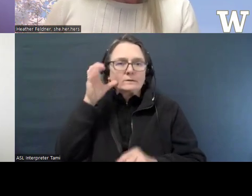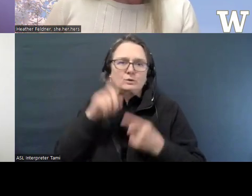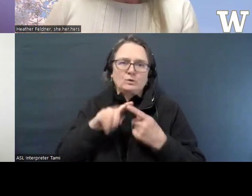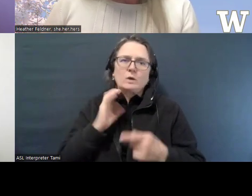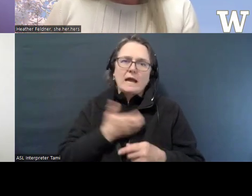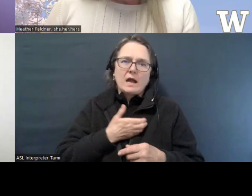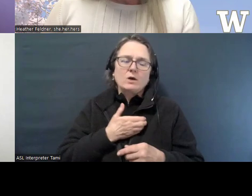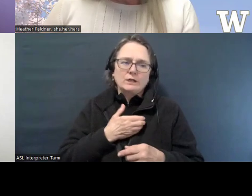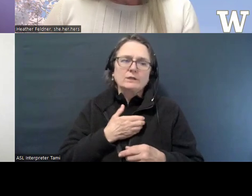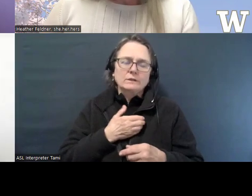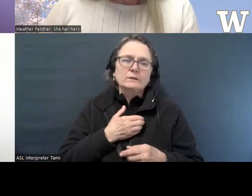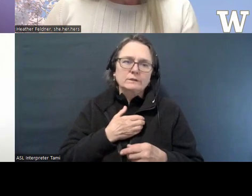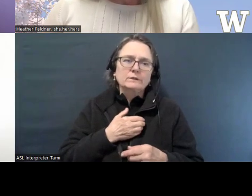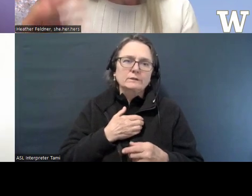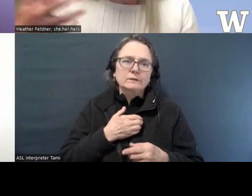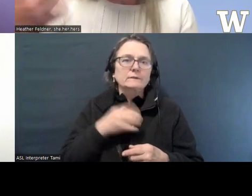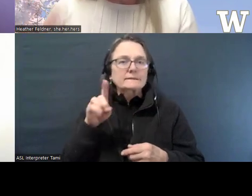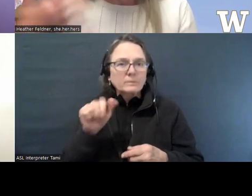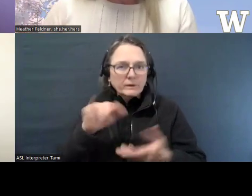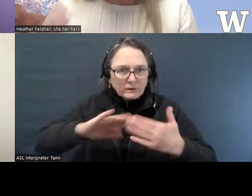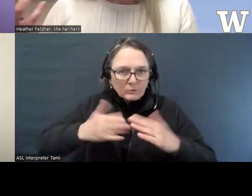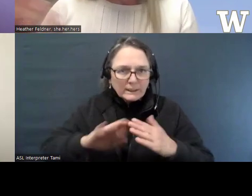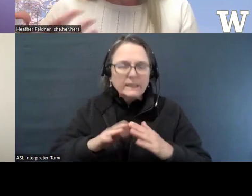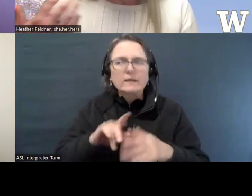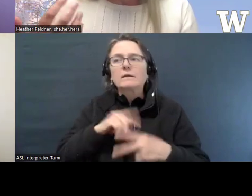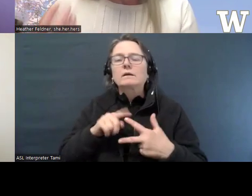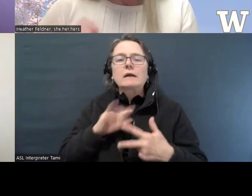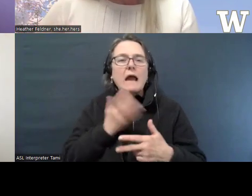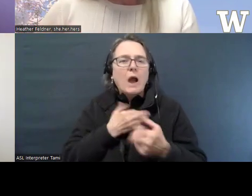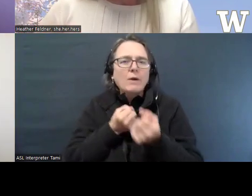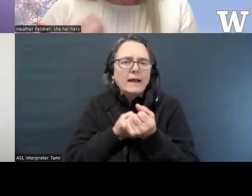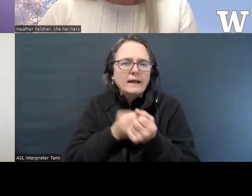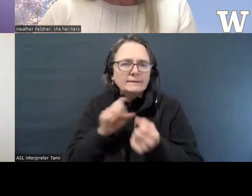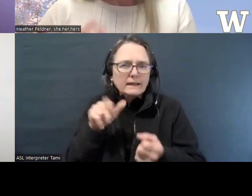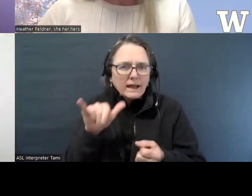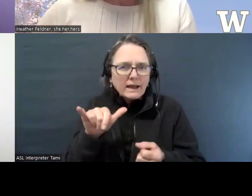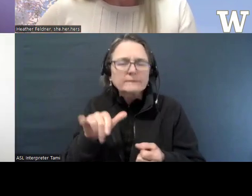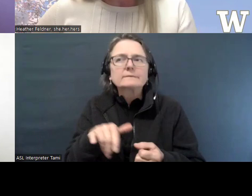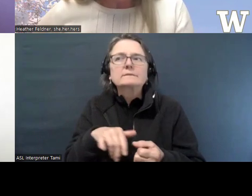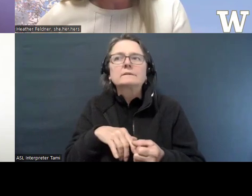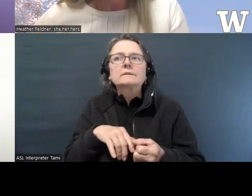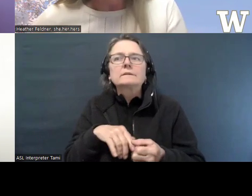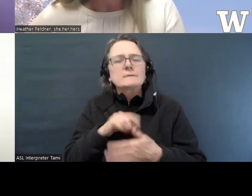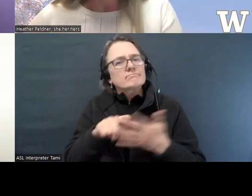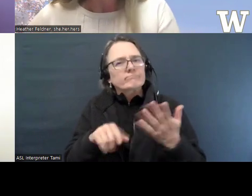this isn't the best way to go about this. There are other really impactful ways to learn about the disability experience.